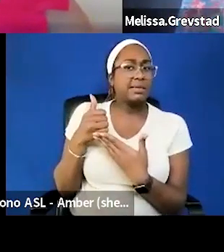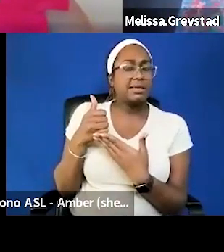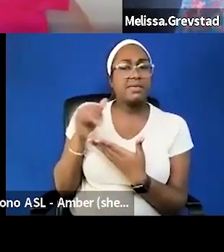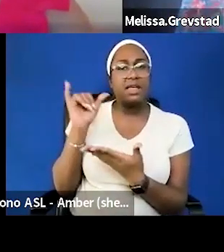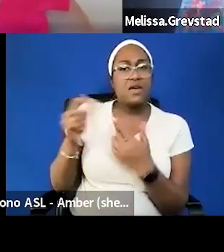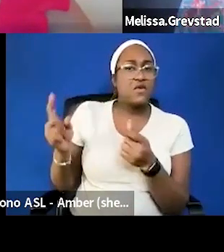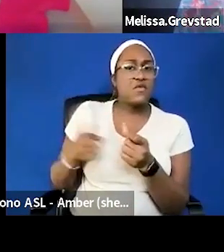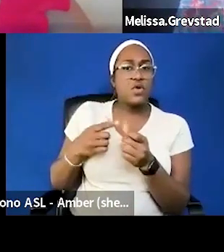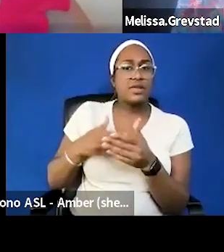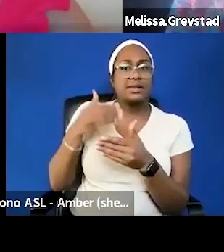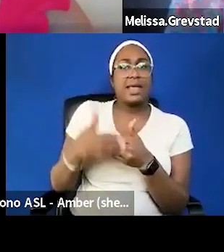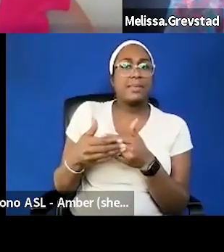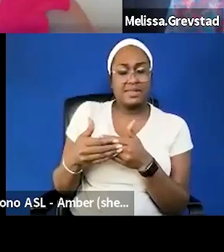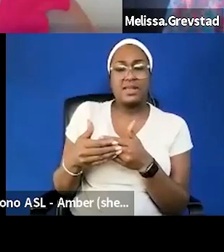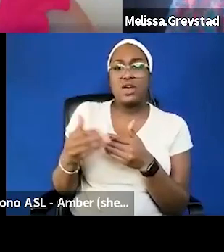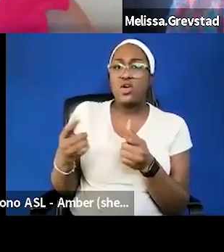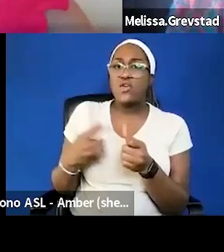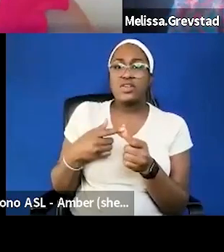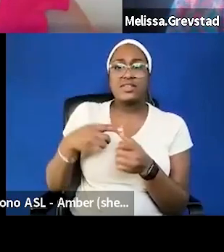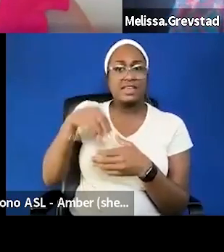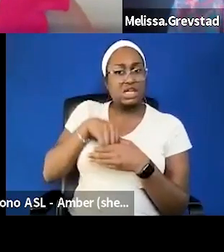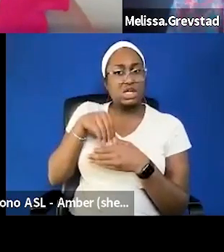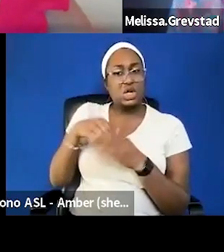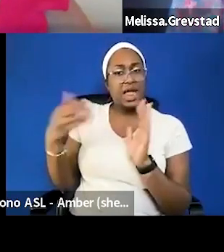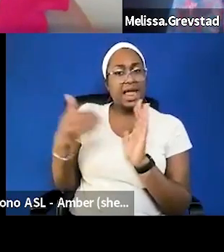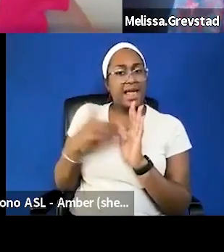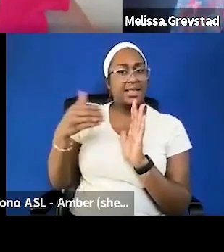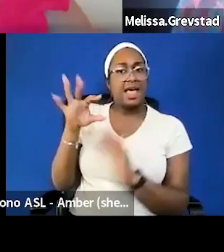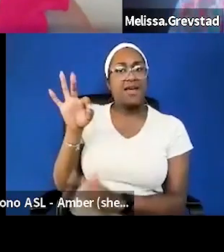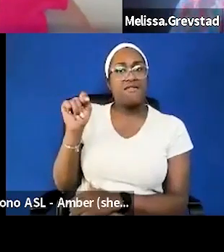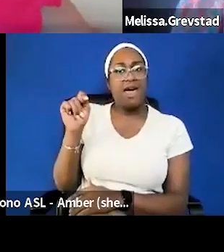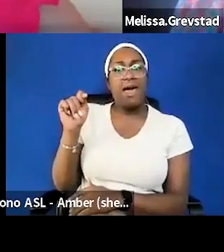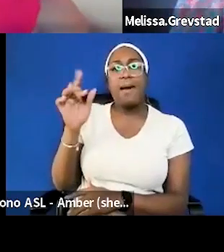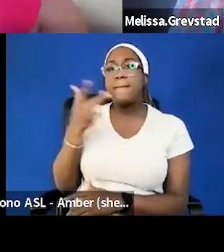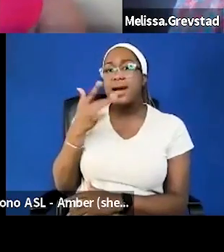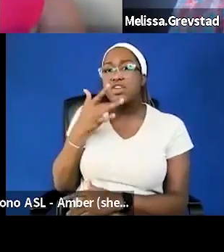We conducted our first internal anti fat bias training for ourselves